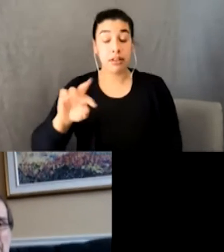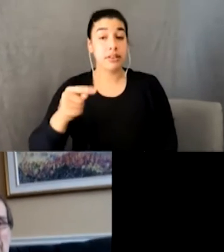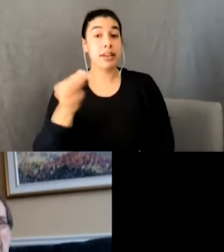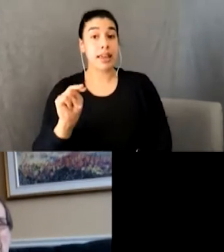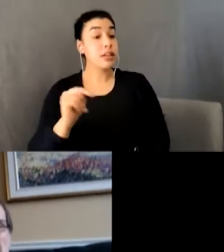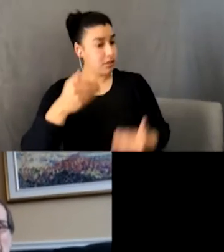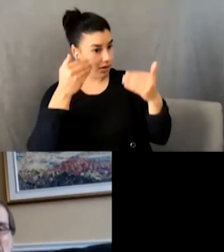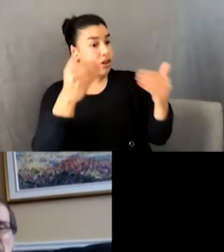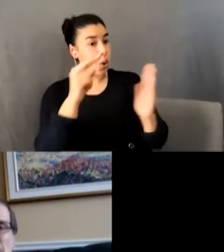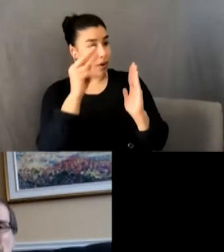Okay thank you.